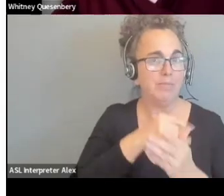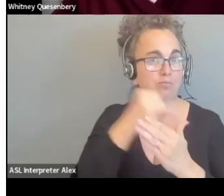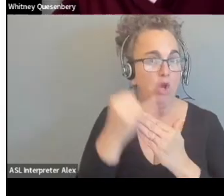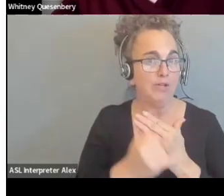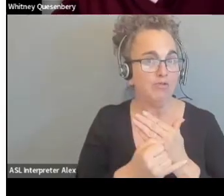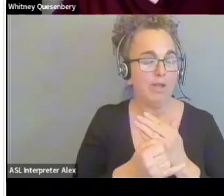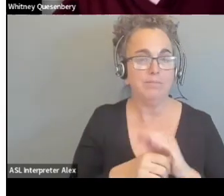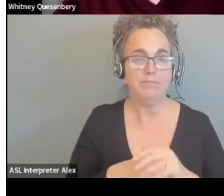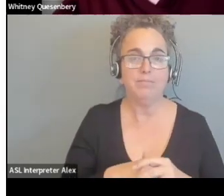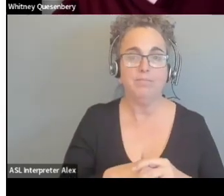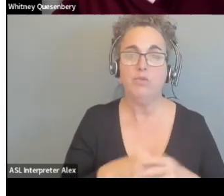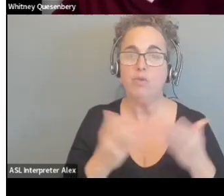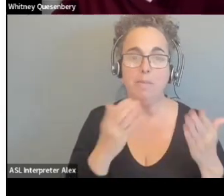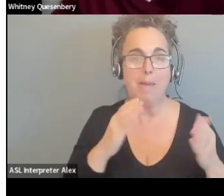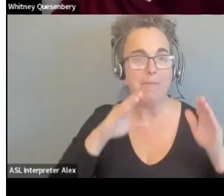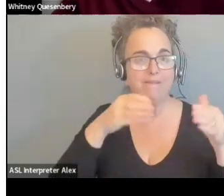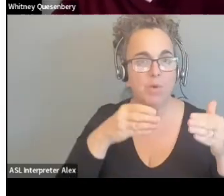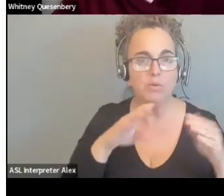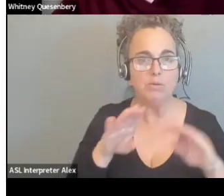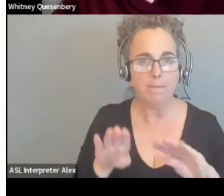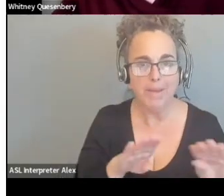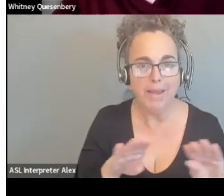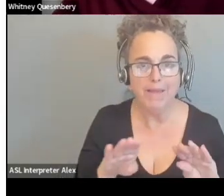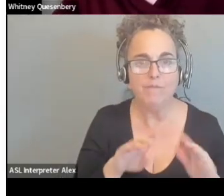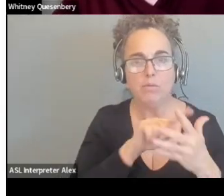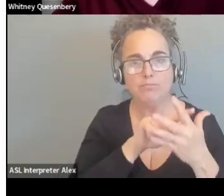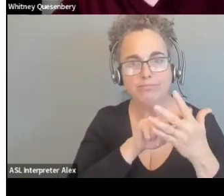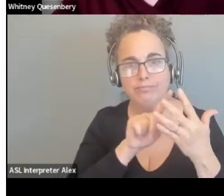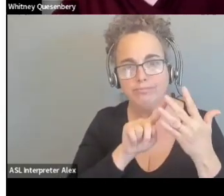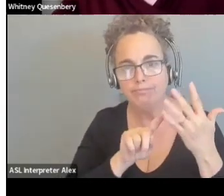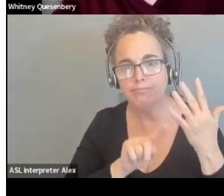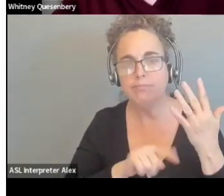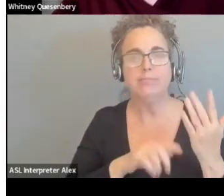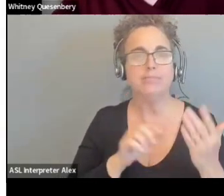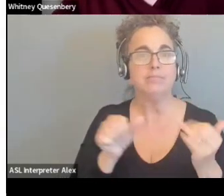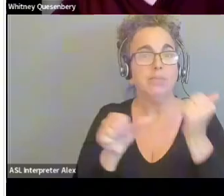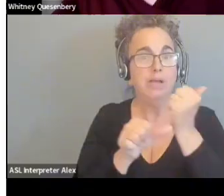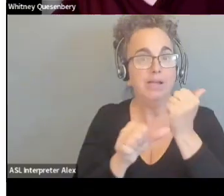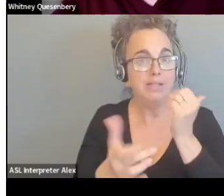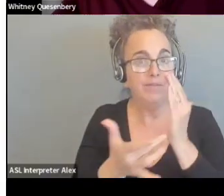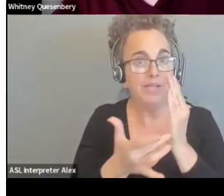You can focus on behaviors or what, what their, what their assistive technology mean needs might mean.